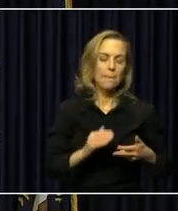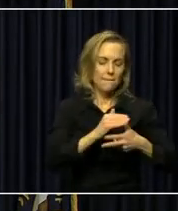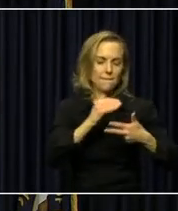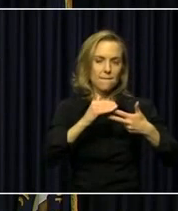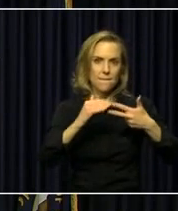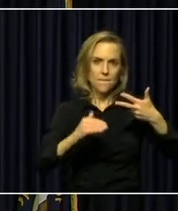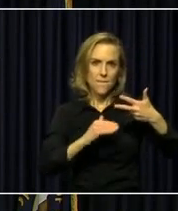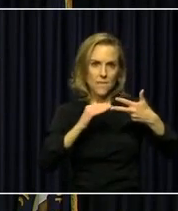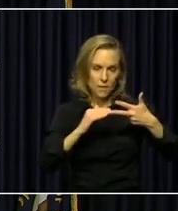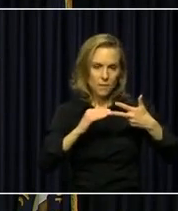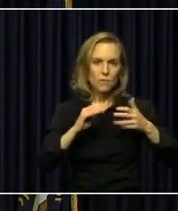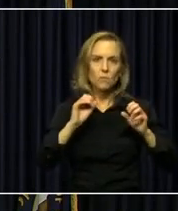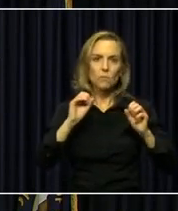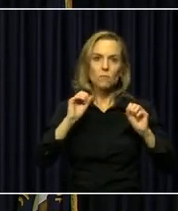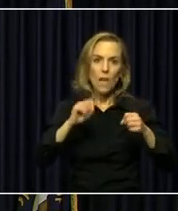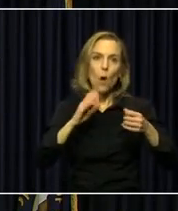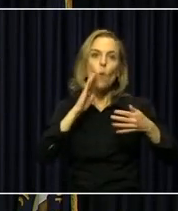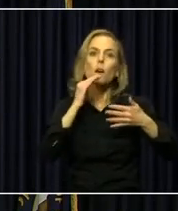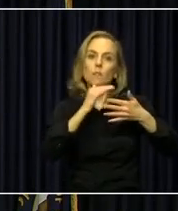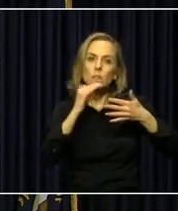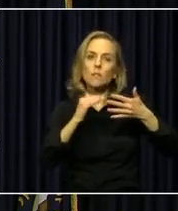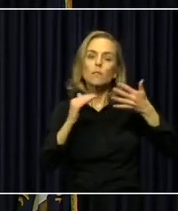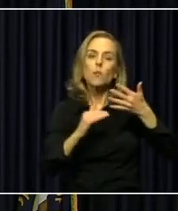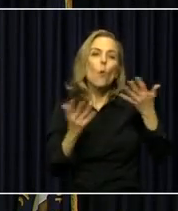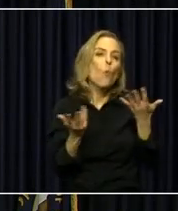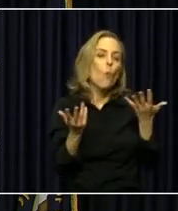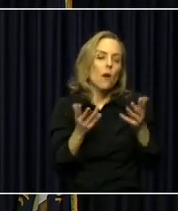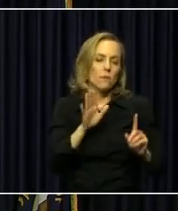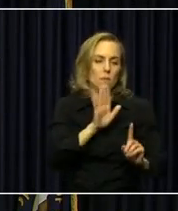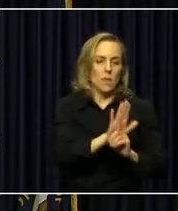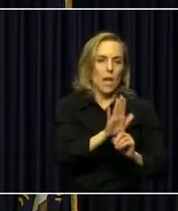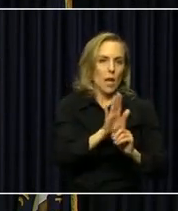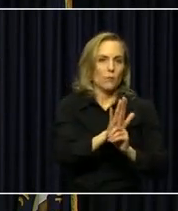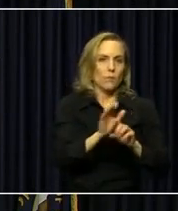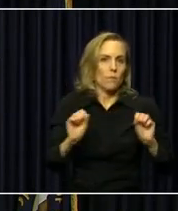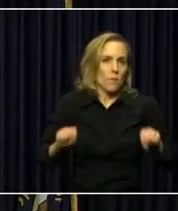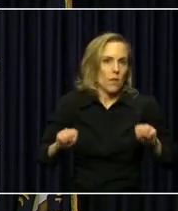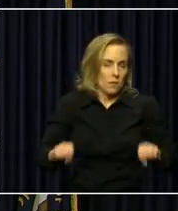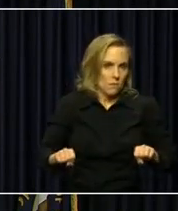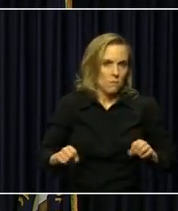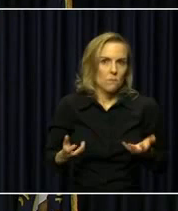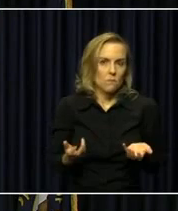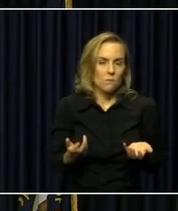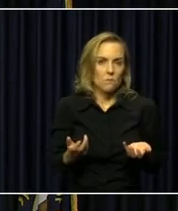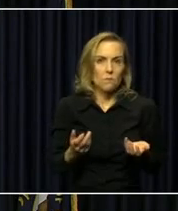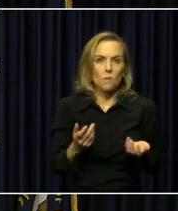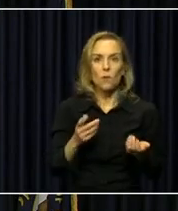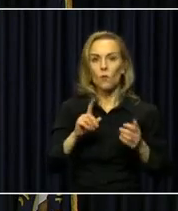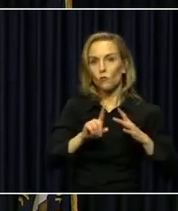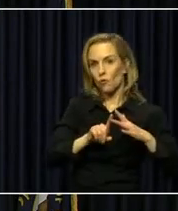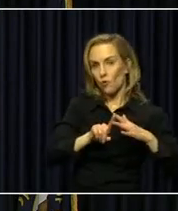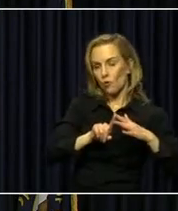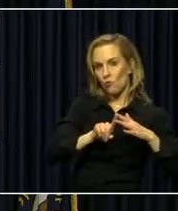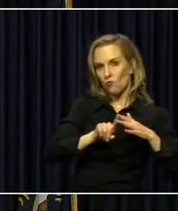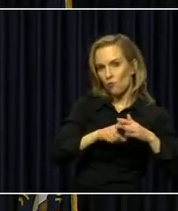THE QUESTION IS THE PRESIDENT ENCOURAGING OR I GUESS POSSIBLY